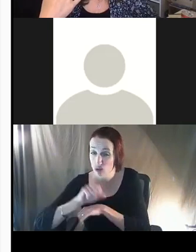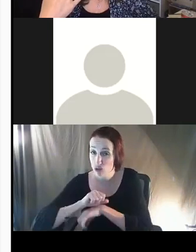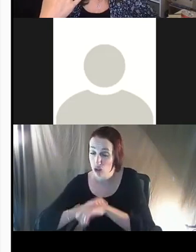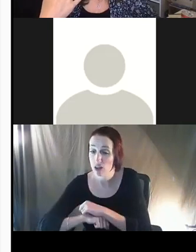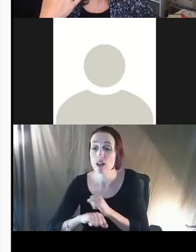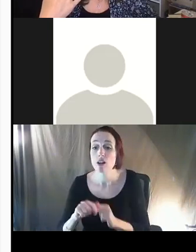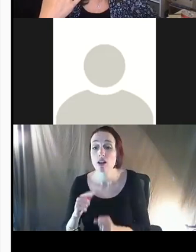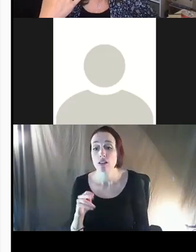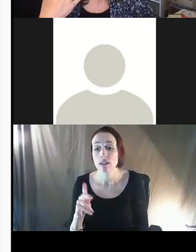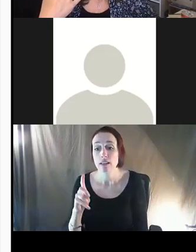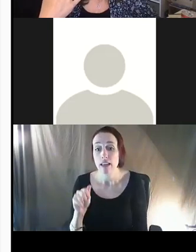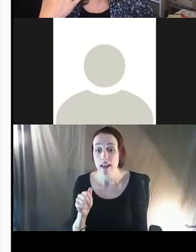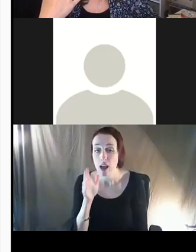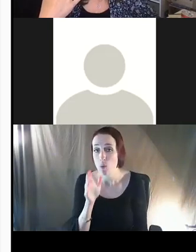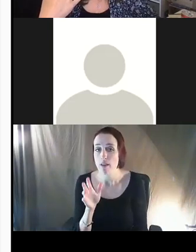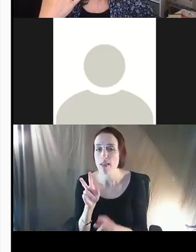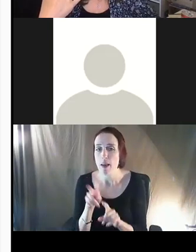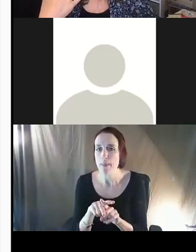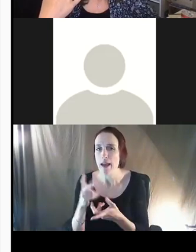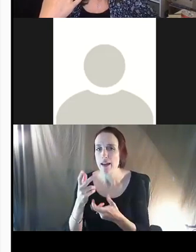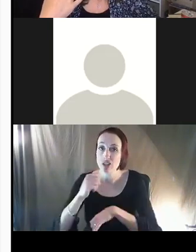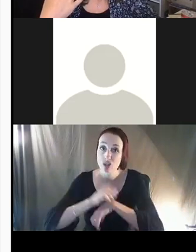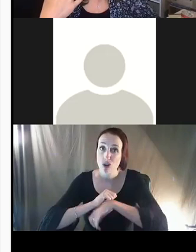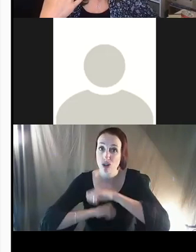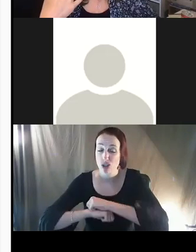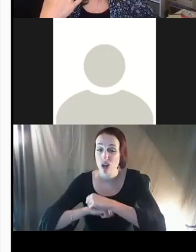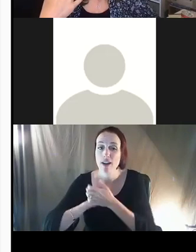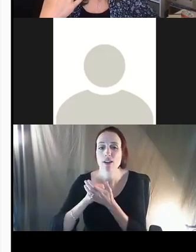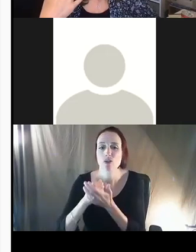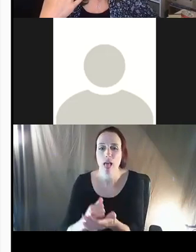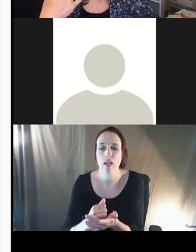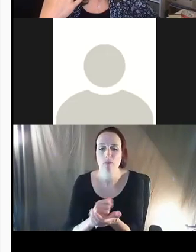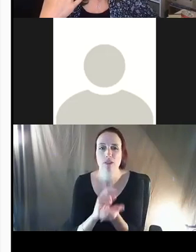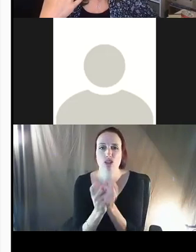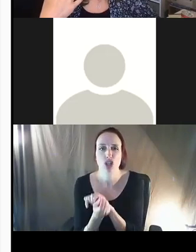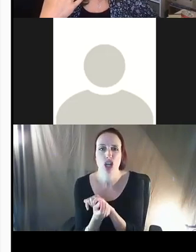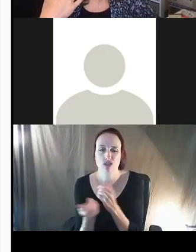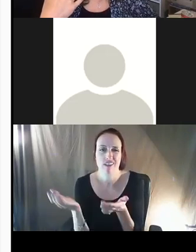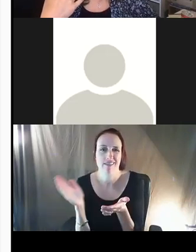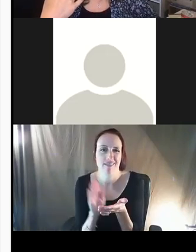structure pieces to lower the grade level to what she is displaying on the screen.